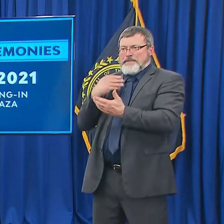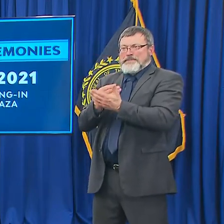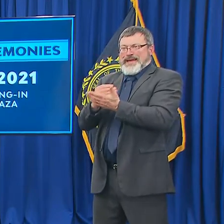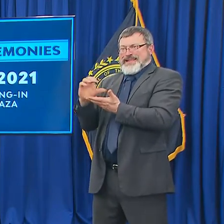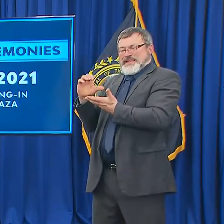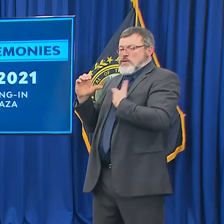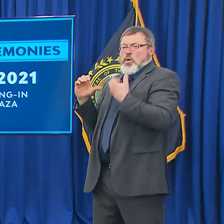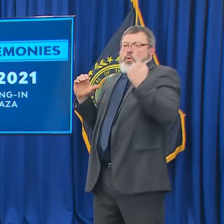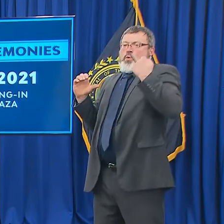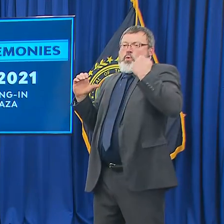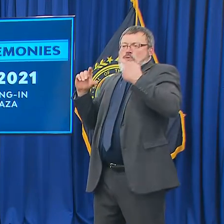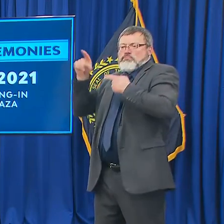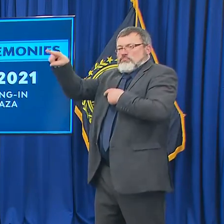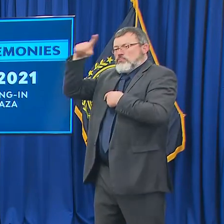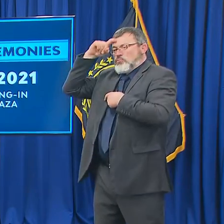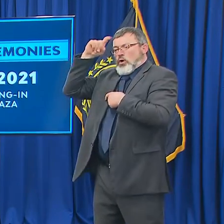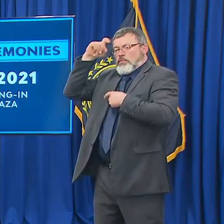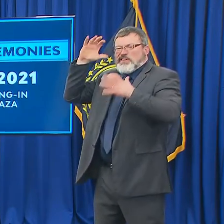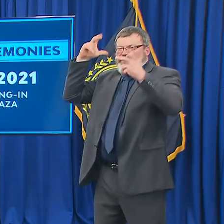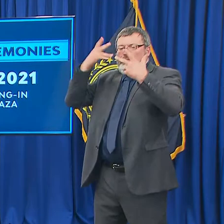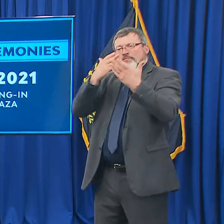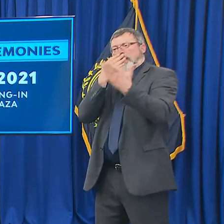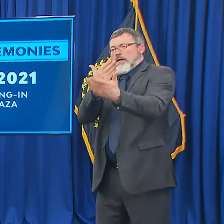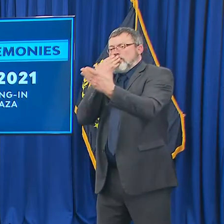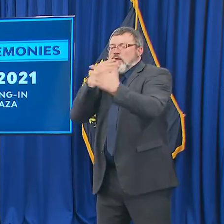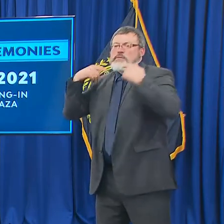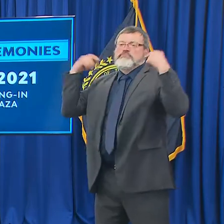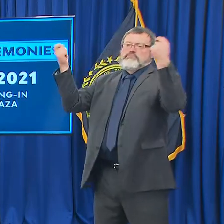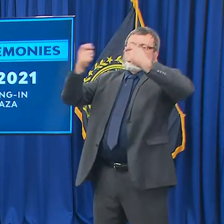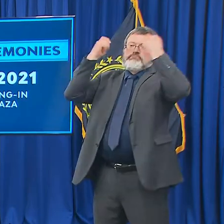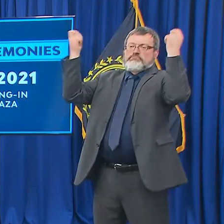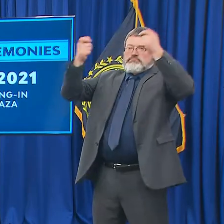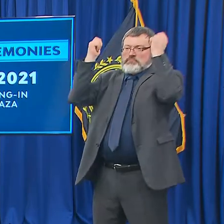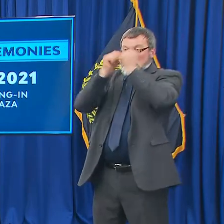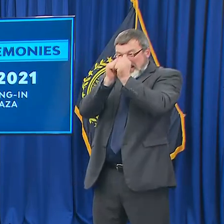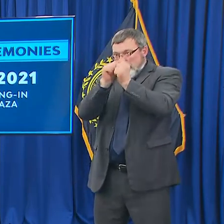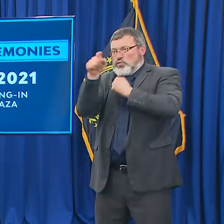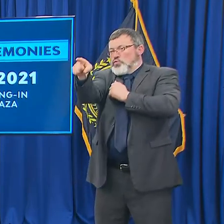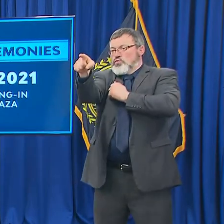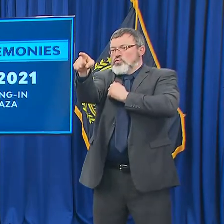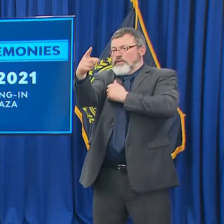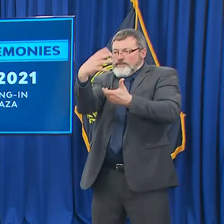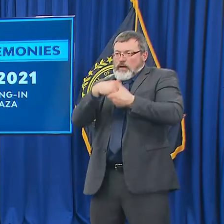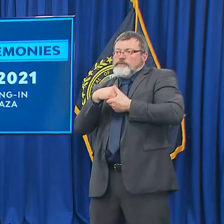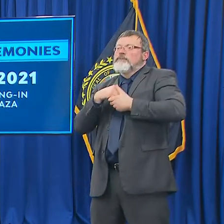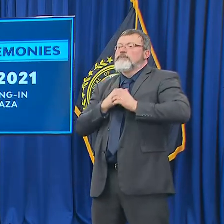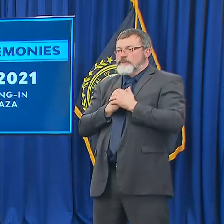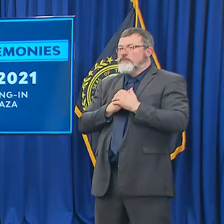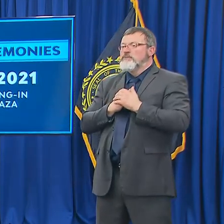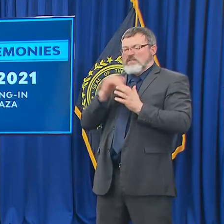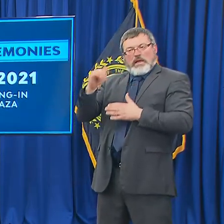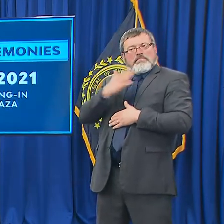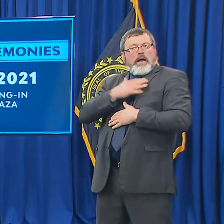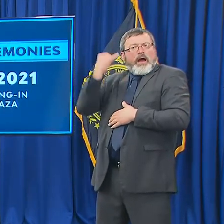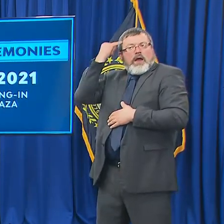These are these are numbers that are really just popping in this past week. You know the fact that we the hospitalization rate is double